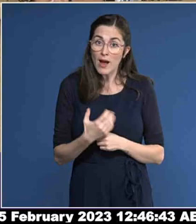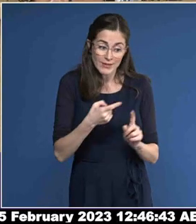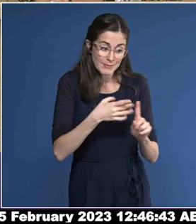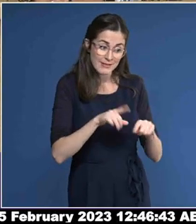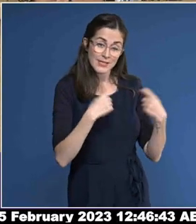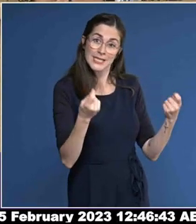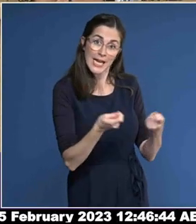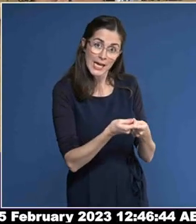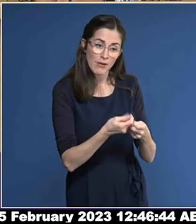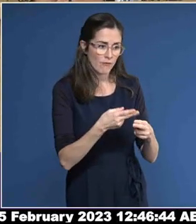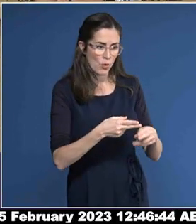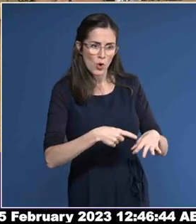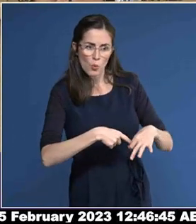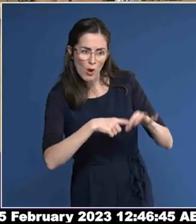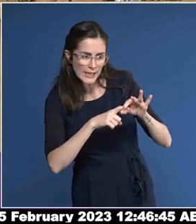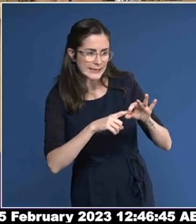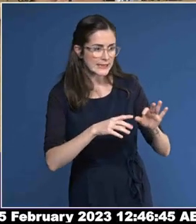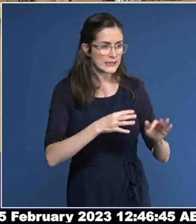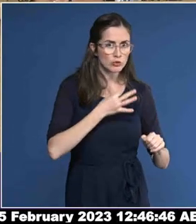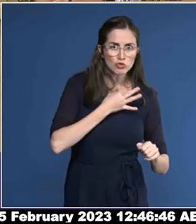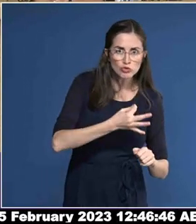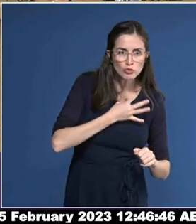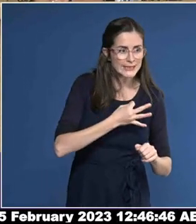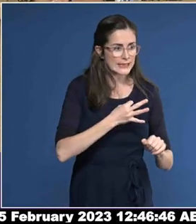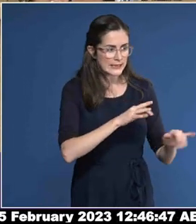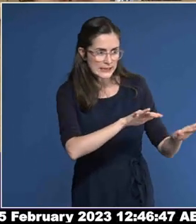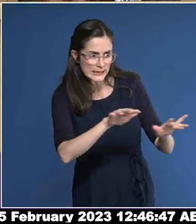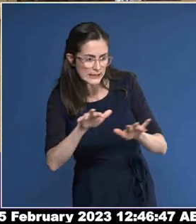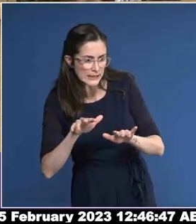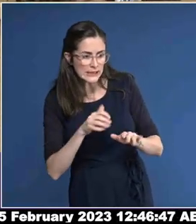levels of complaints, level of reportable incidents, any relevant data which they